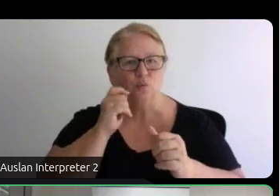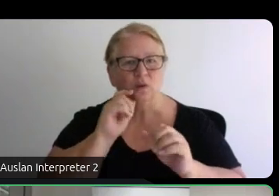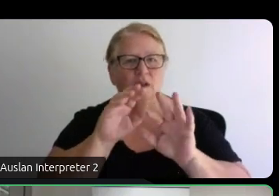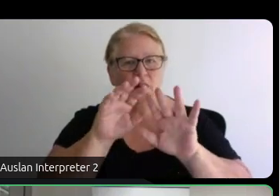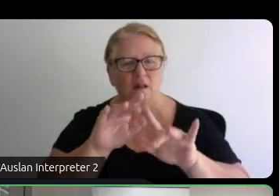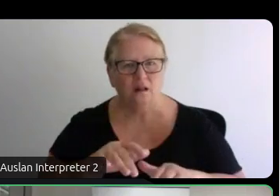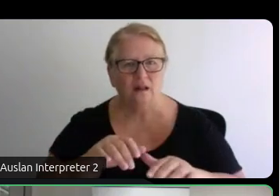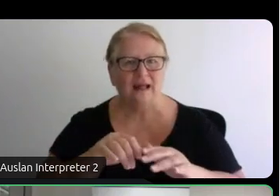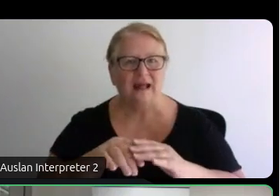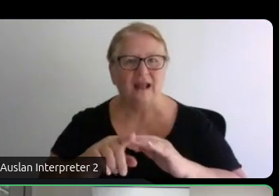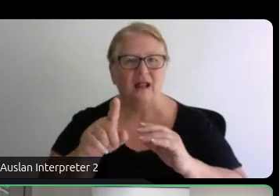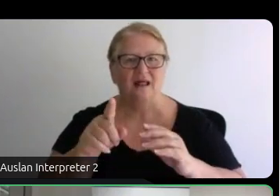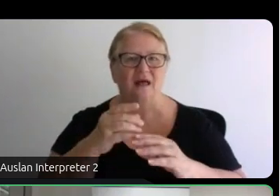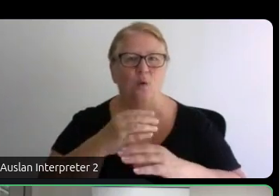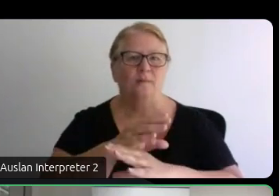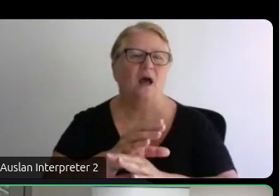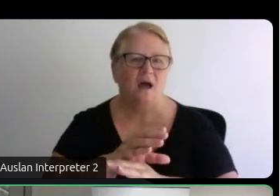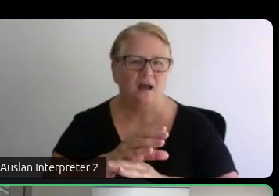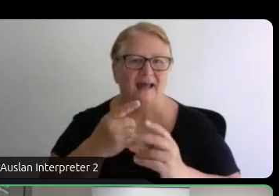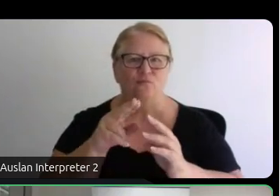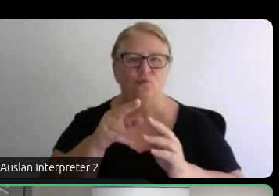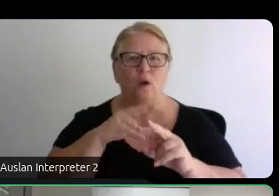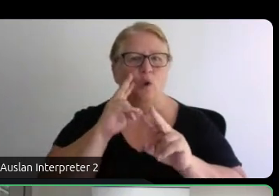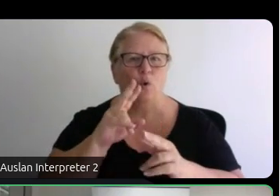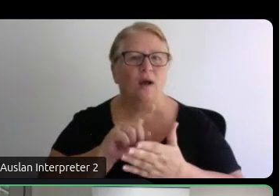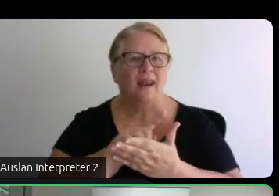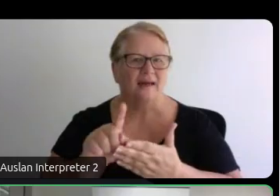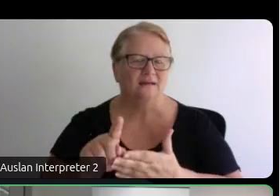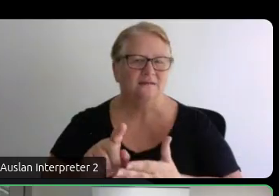recording if you want to go back after this webinar to take a look. Okay. So, I just put